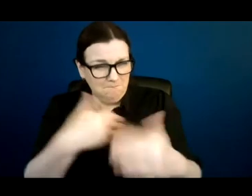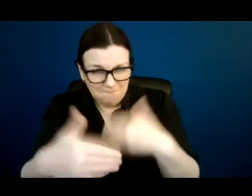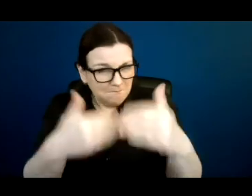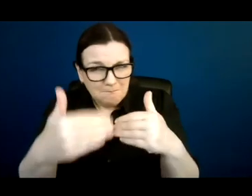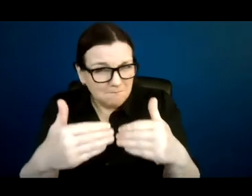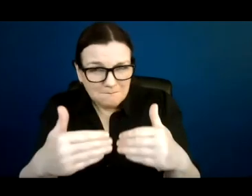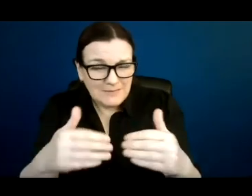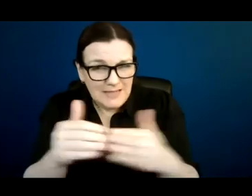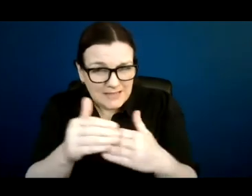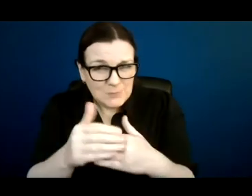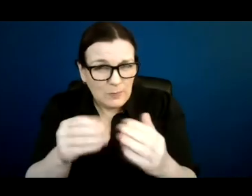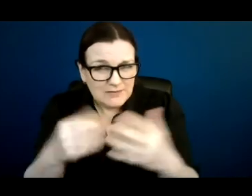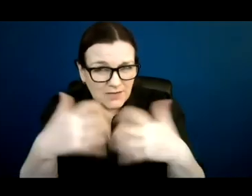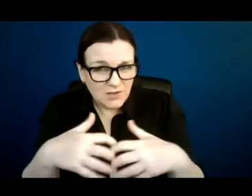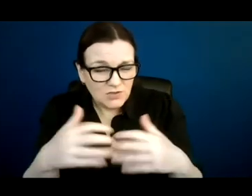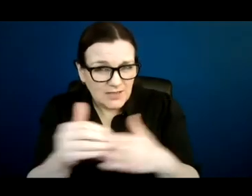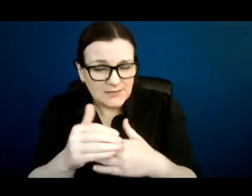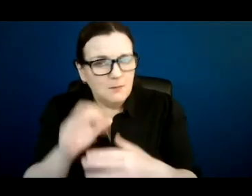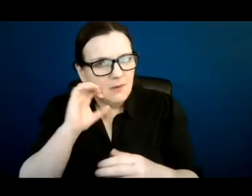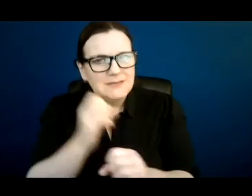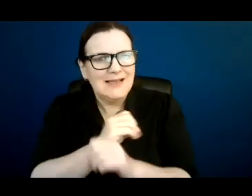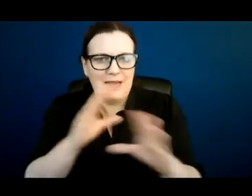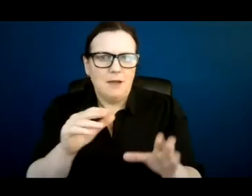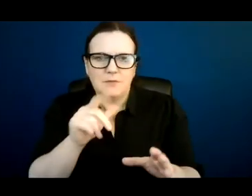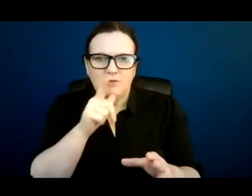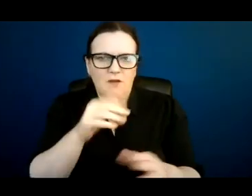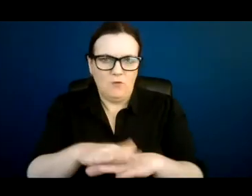because clearly I am not going to talk for me now, I am going to talk for every committee